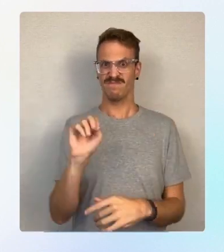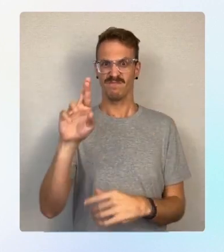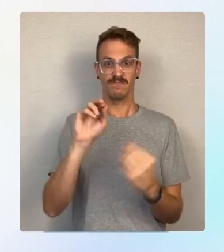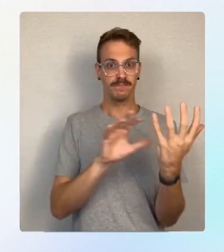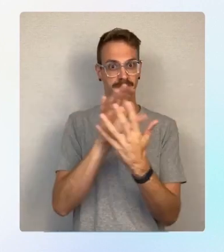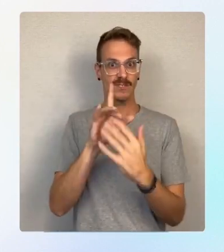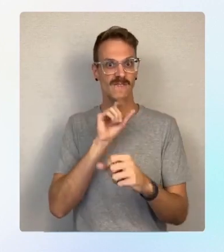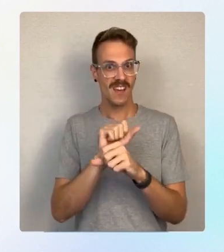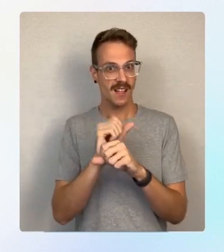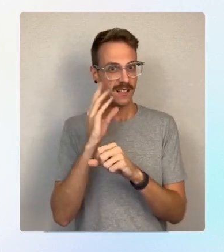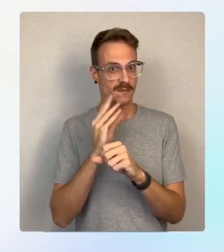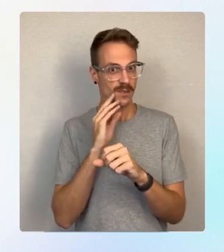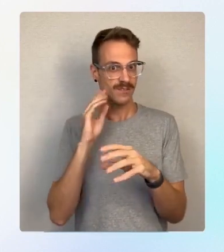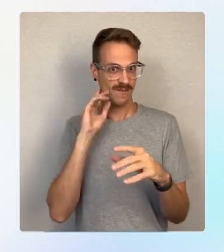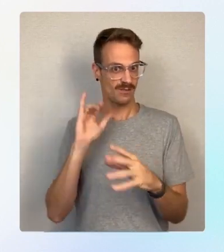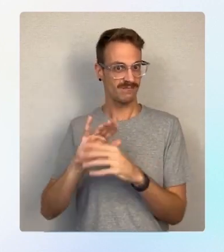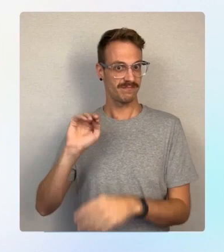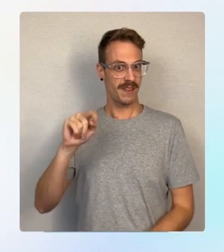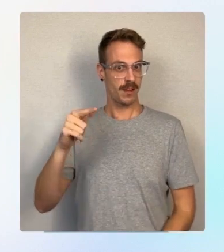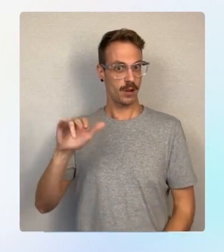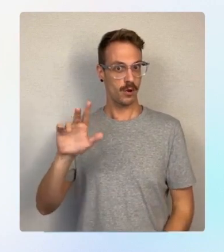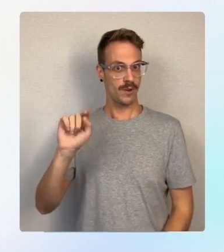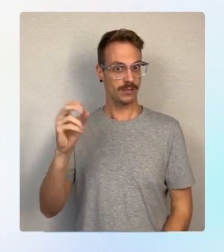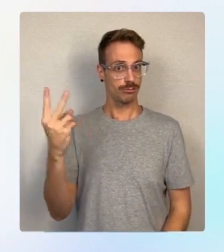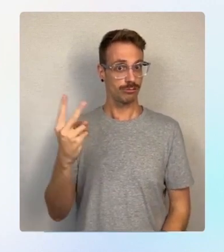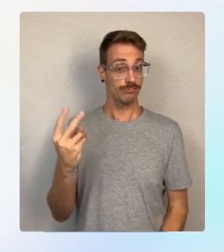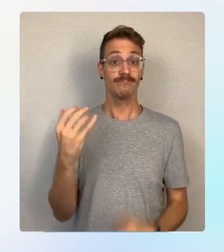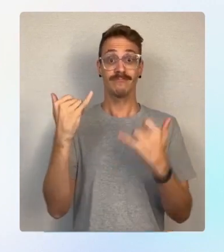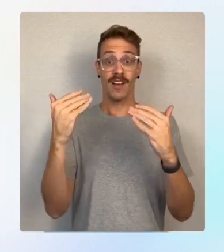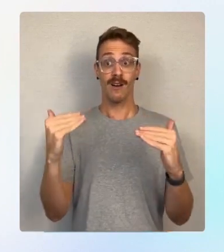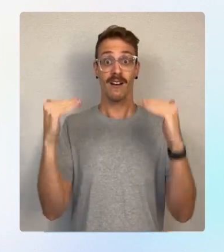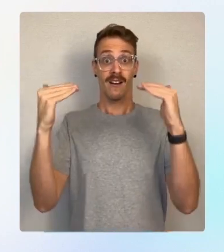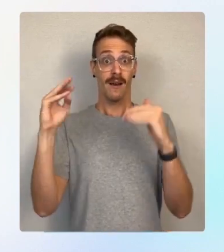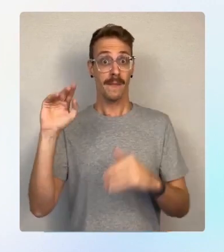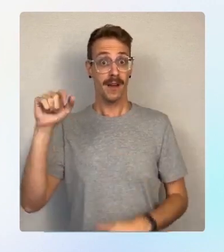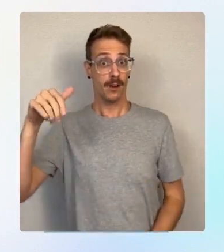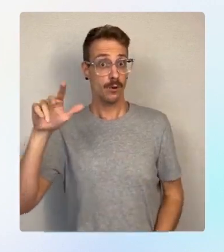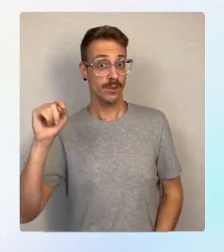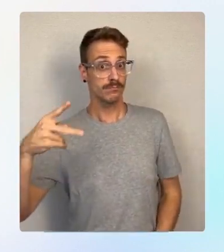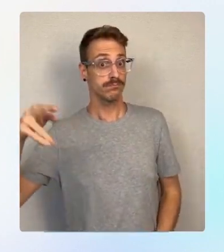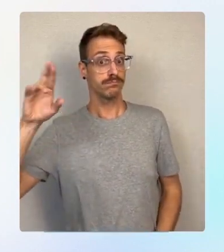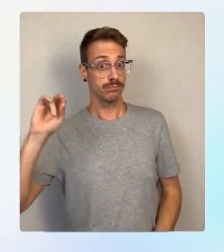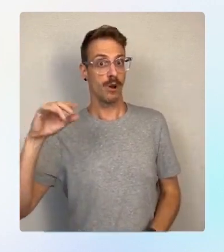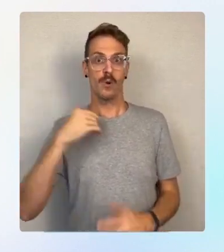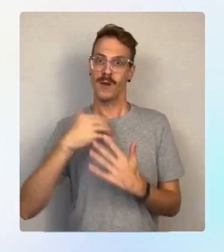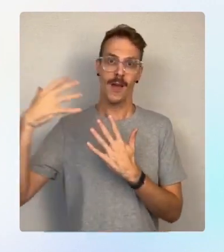And now with Meta Quest Pro, we are taking full advantage of the improved sensors,